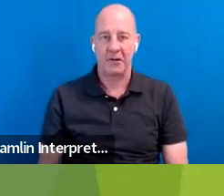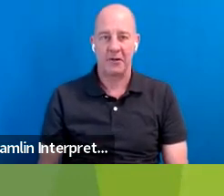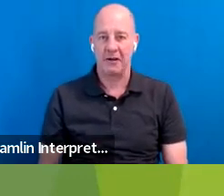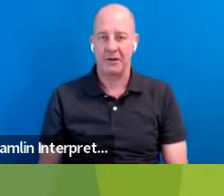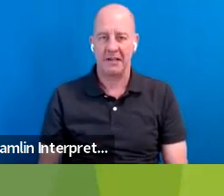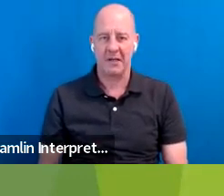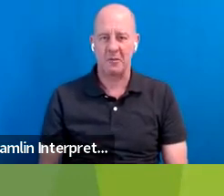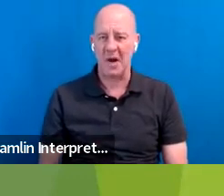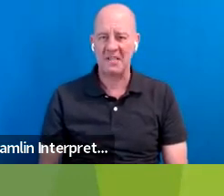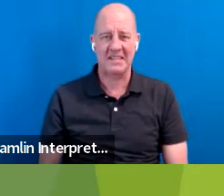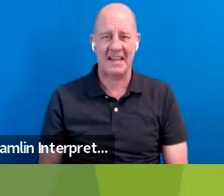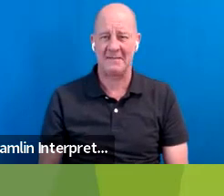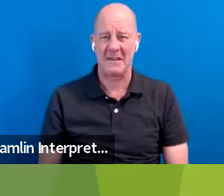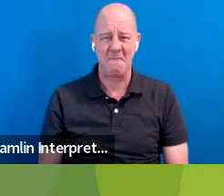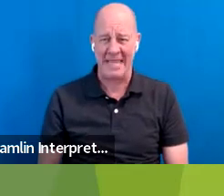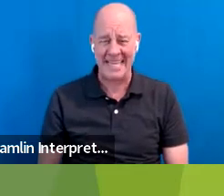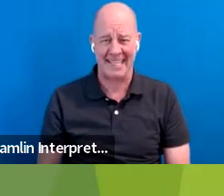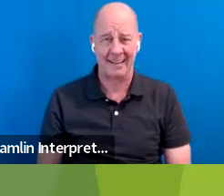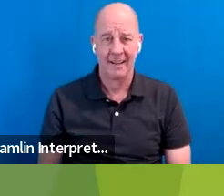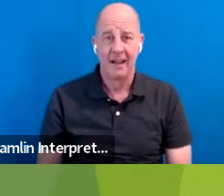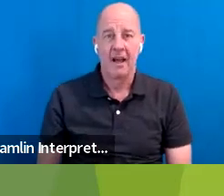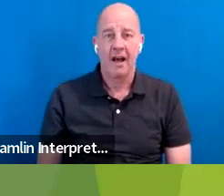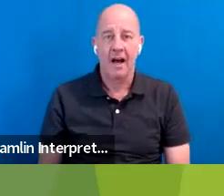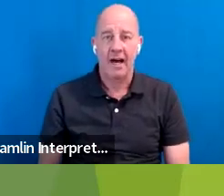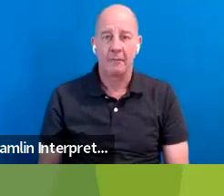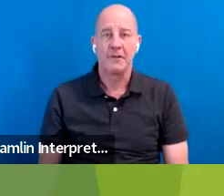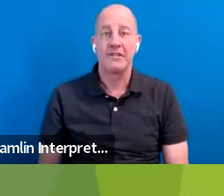I'm sure you're trying to think, what does that even mean?